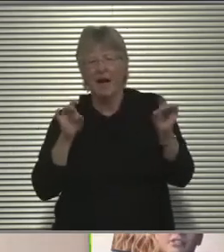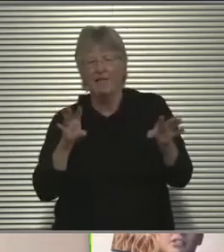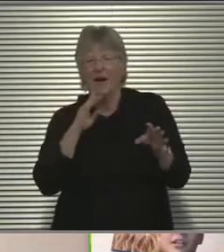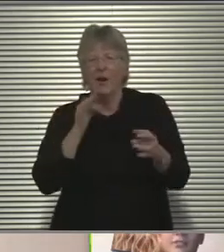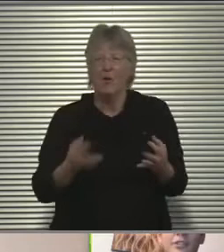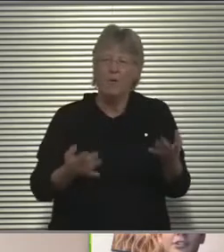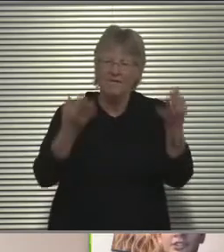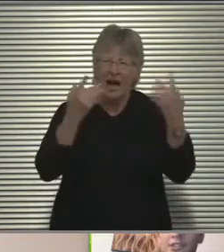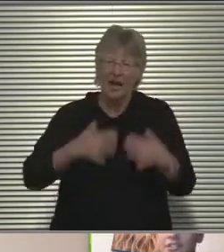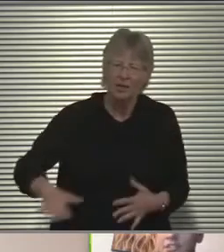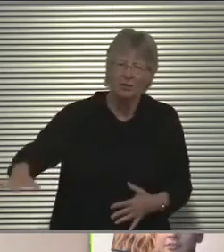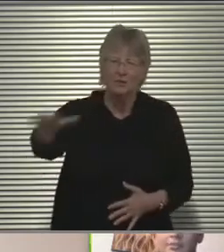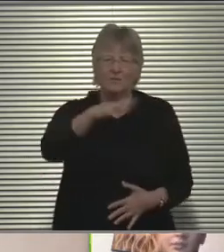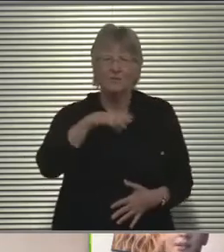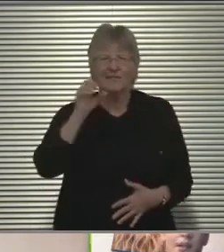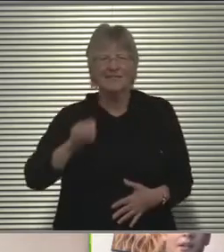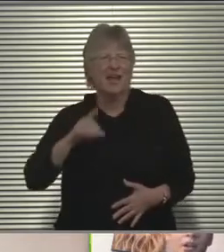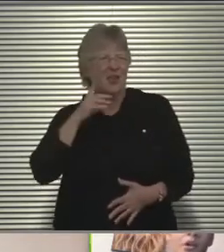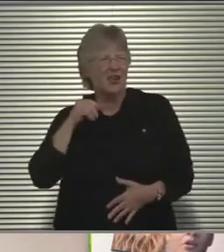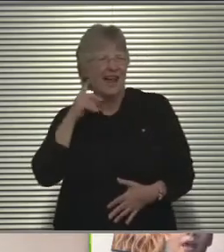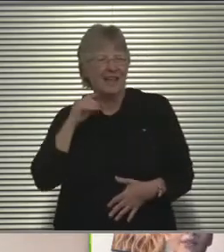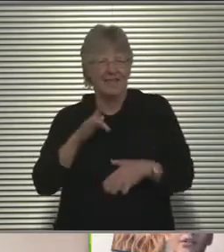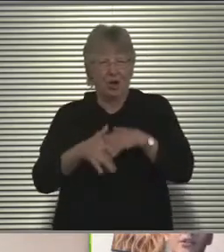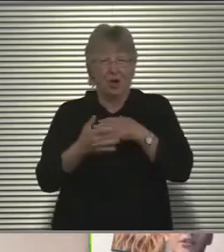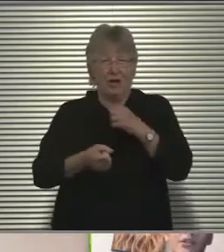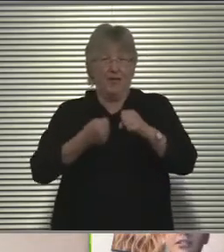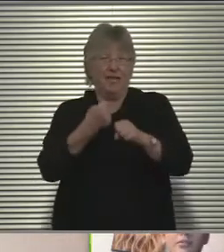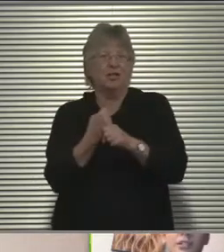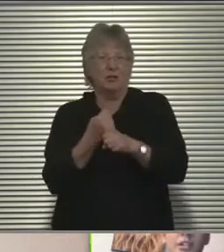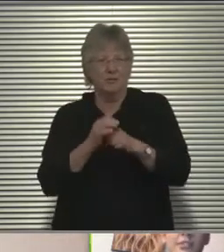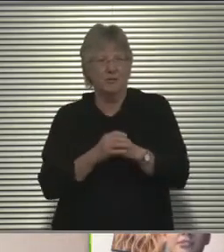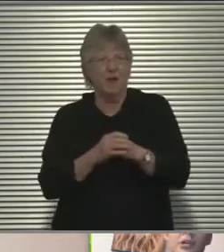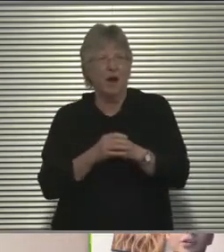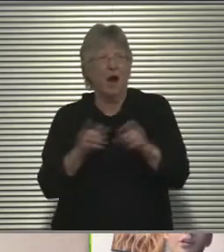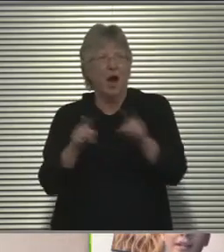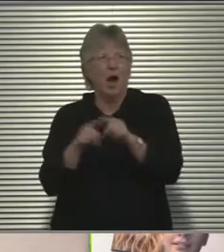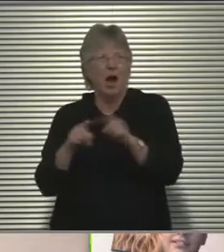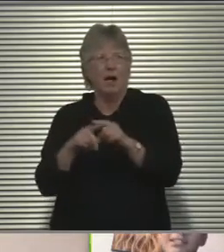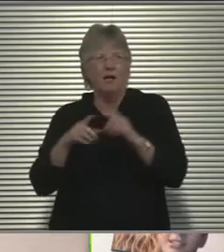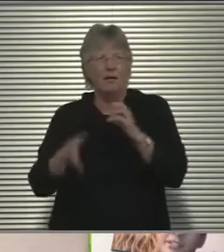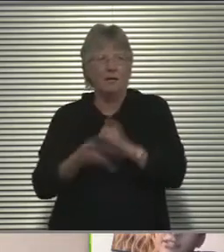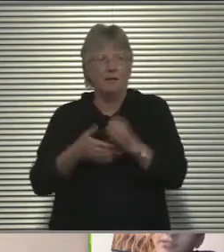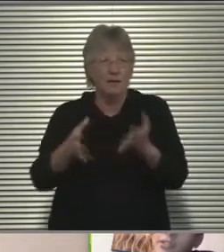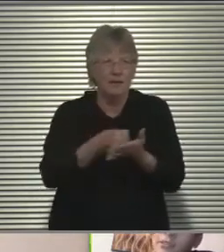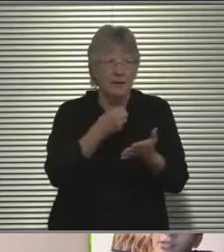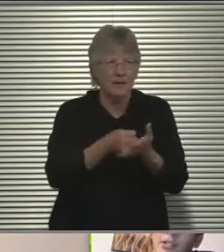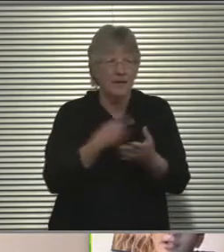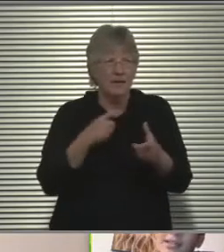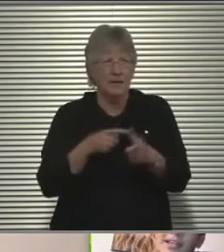that stuck California earlier this year. And we are also planning a blood drive to help combat the steady decrease of donated blood